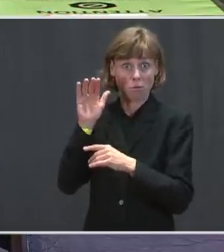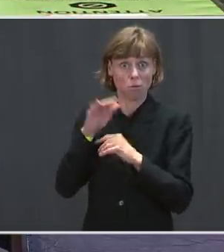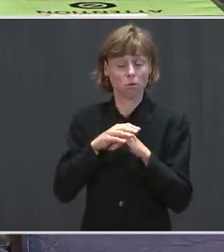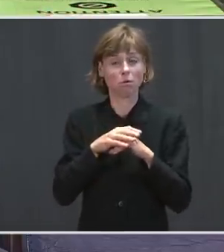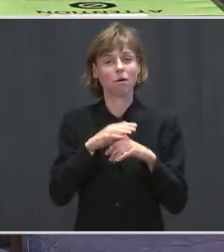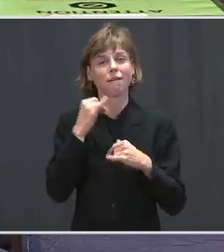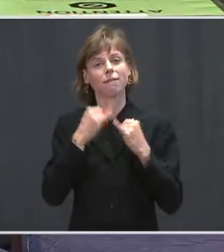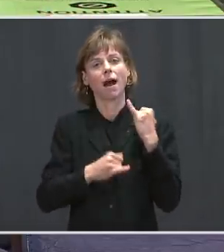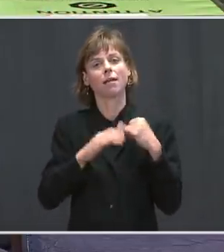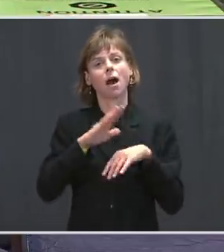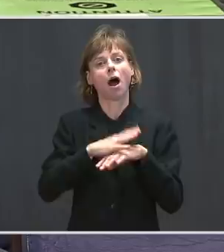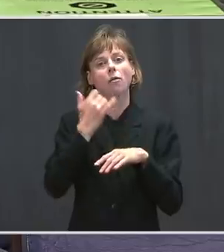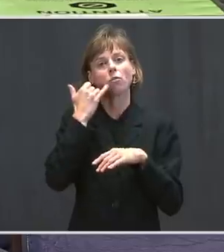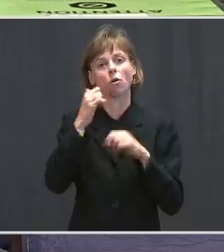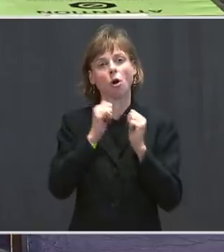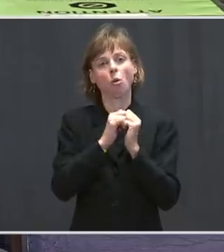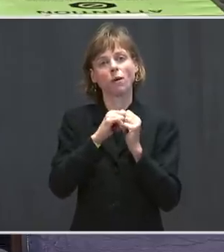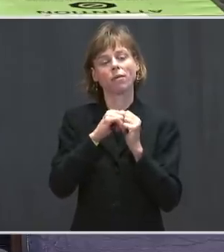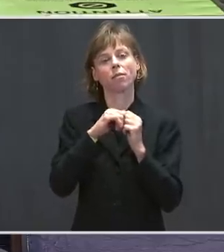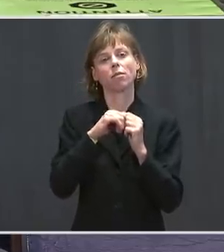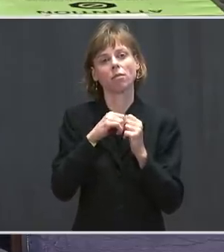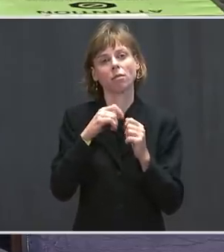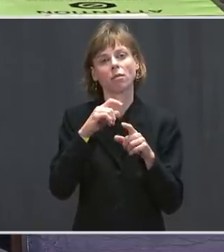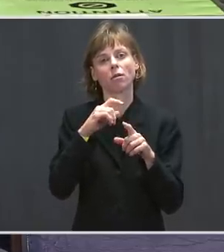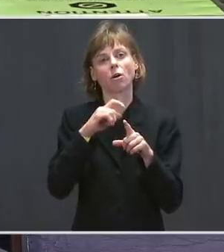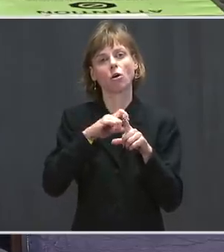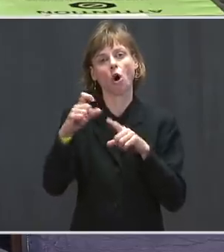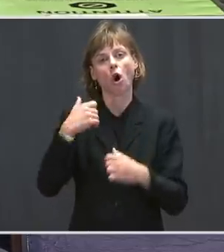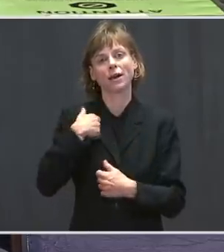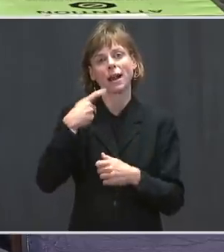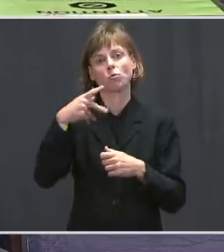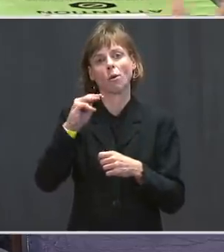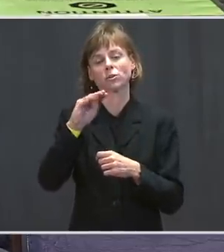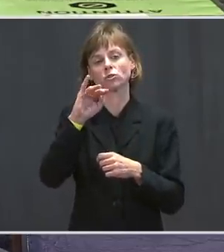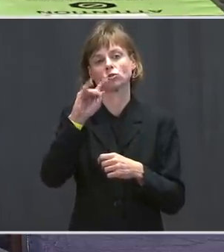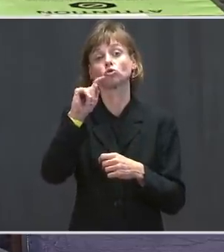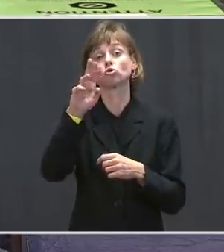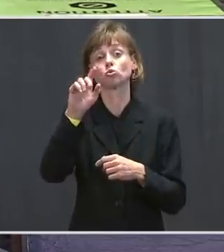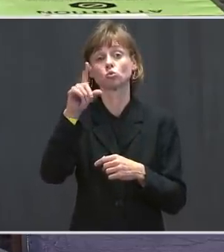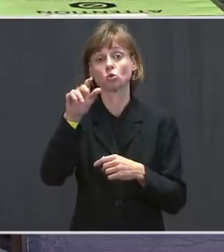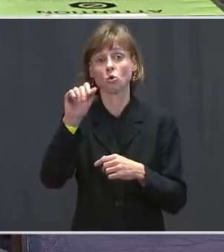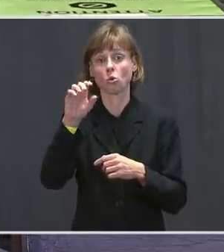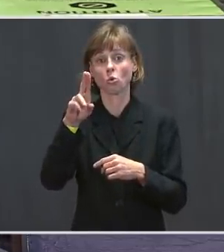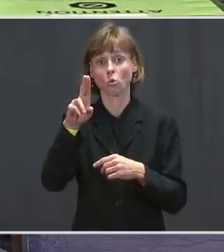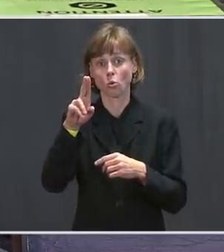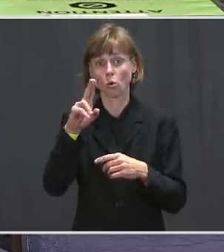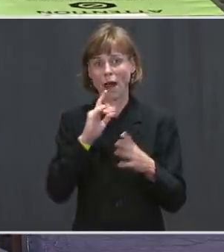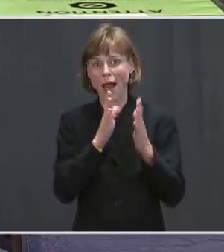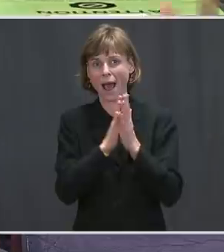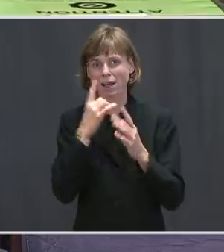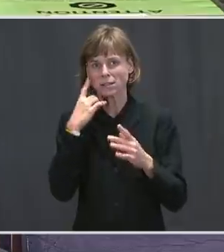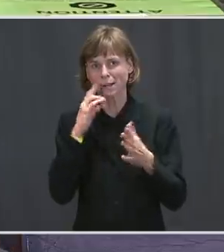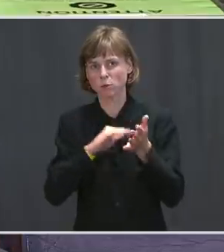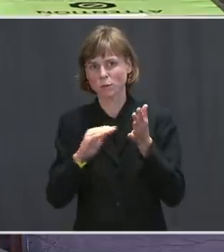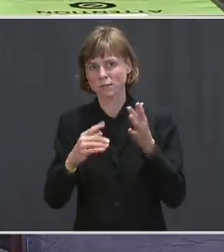Canadian Prime Minister Justin Trudeau requested Canada be exempt from buy American provisions, has the President made a decision on whether Canada would be exempt?